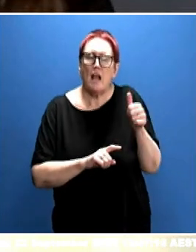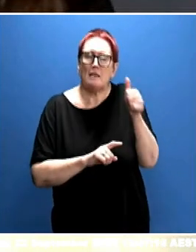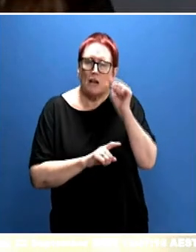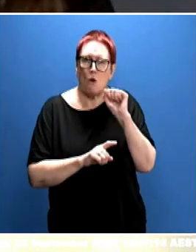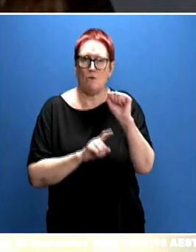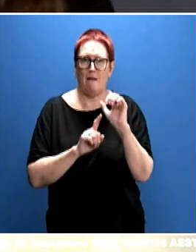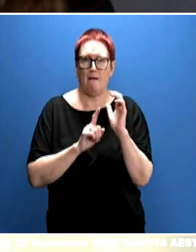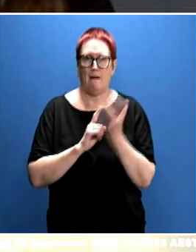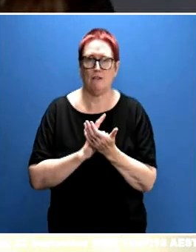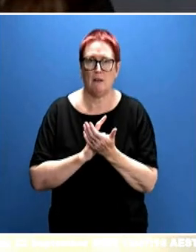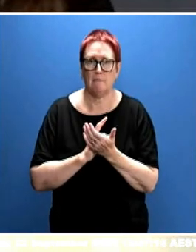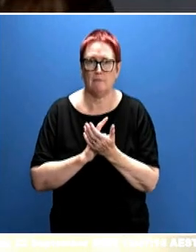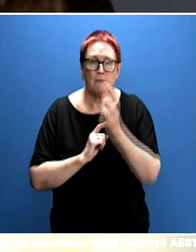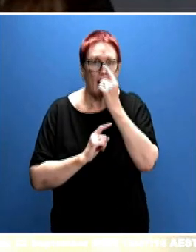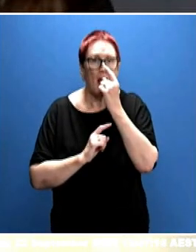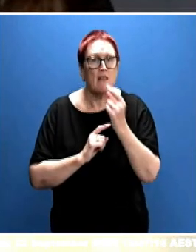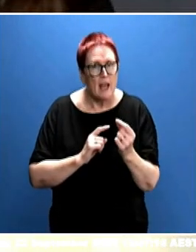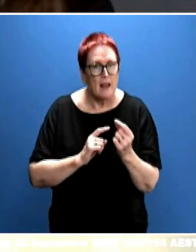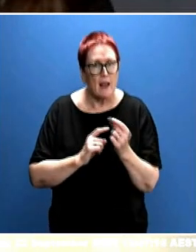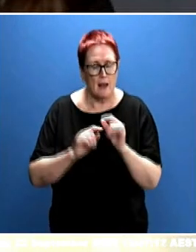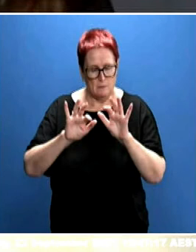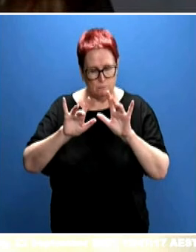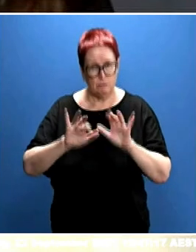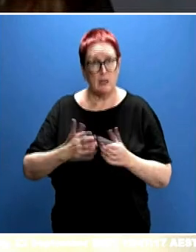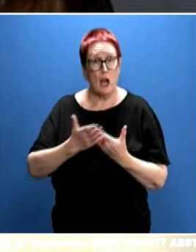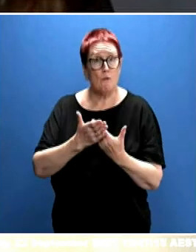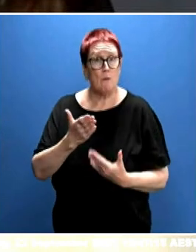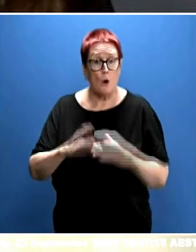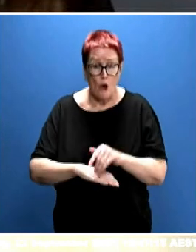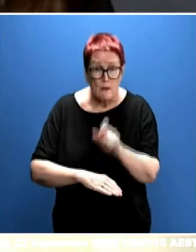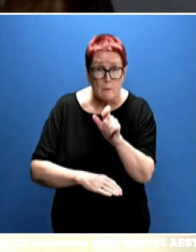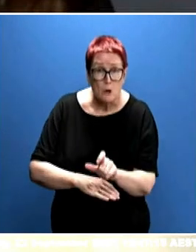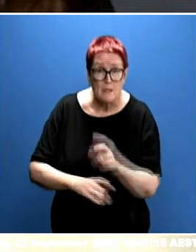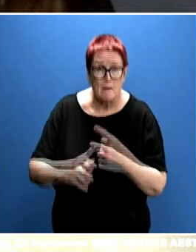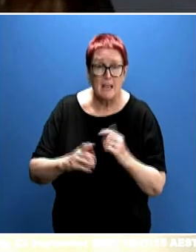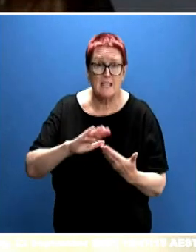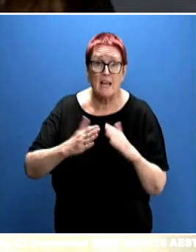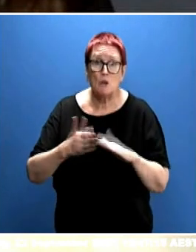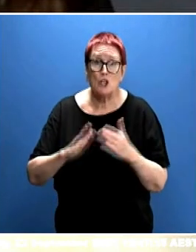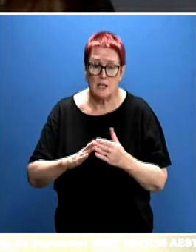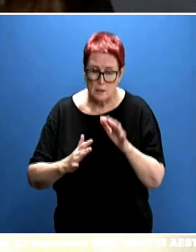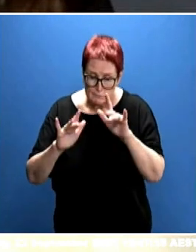actually can present a perspective of the Aboriginal person and their community to a court, because they're so important.